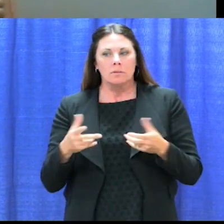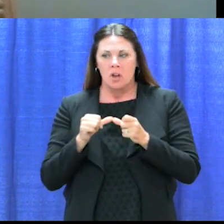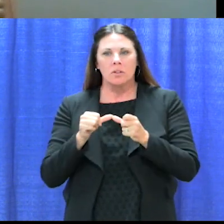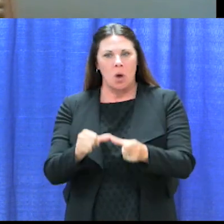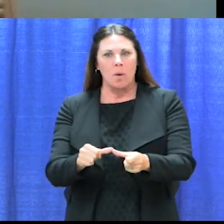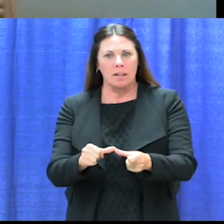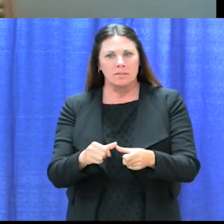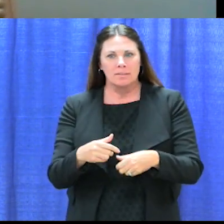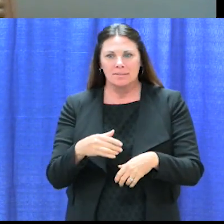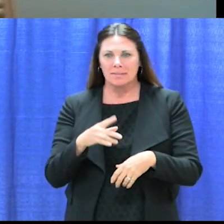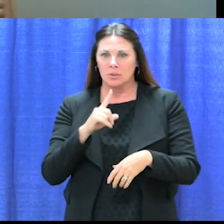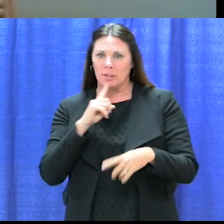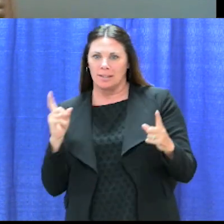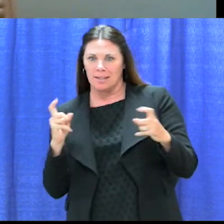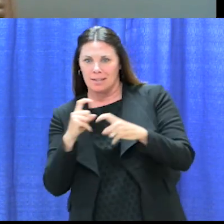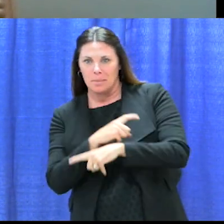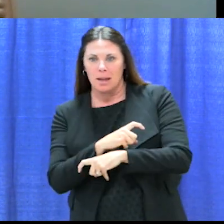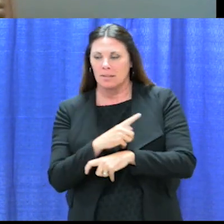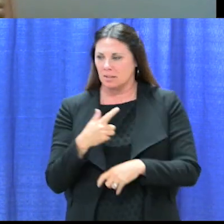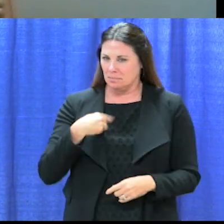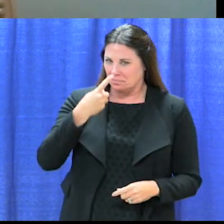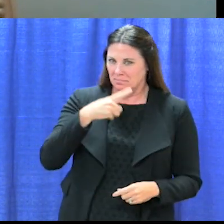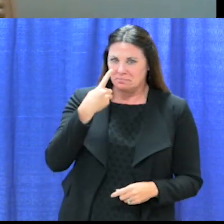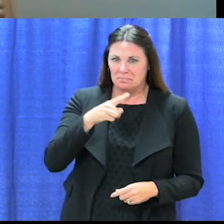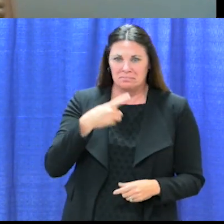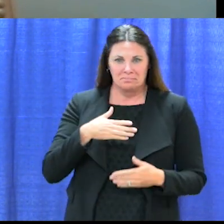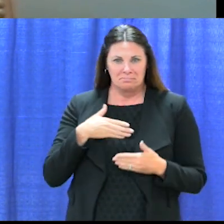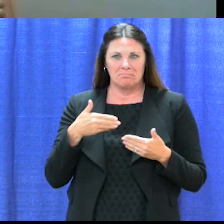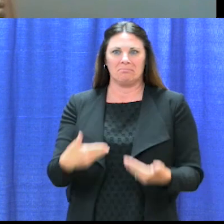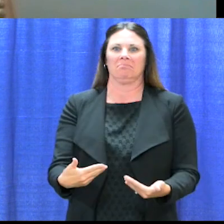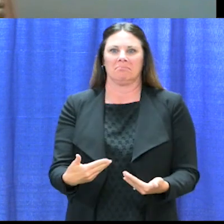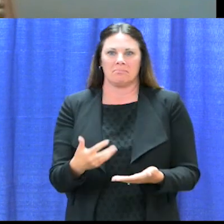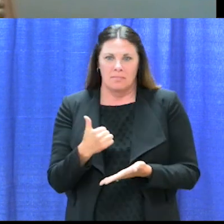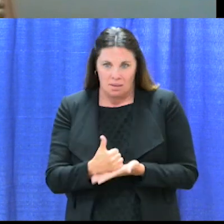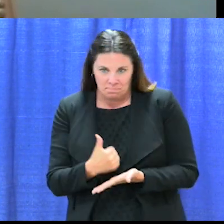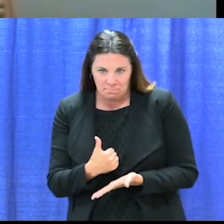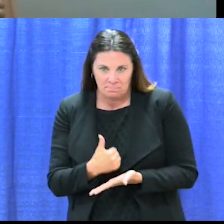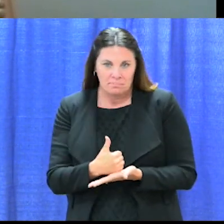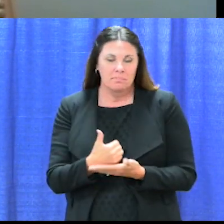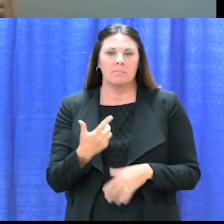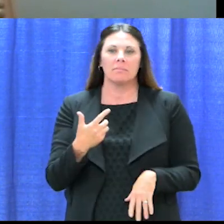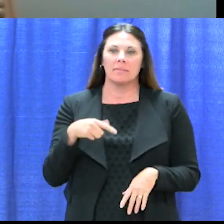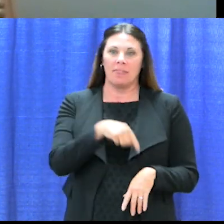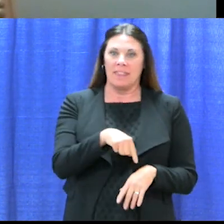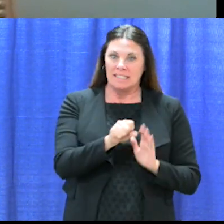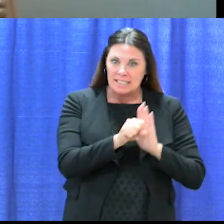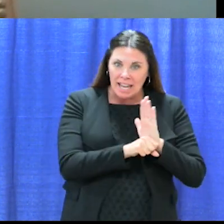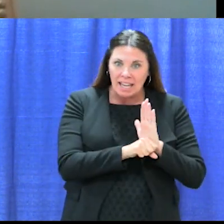happy to lean and have a discussion, partner collaborate not only with the state and this taskforce but with our ISP colleagues as well.